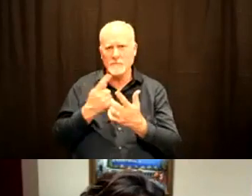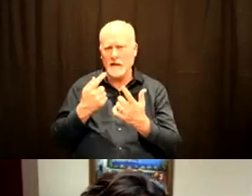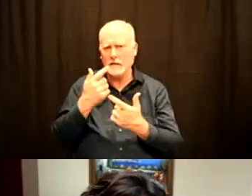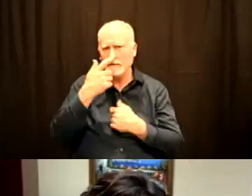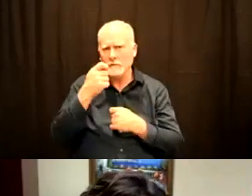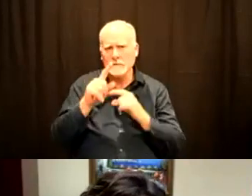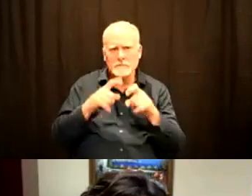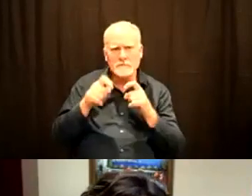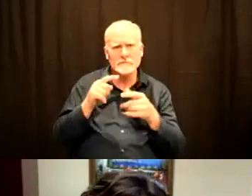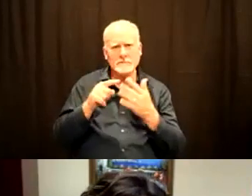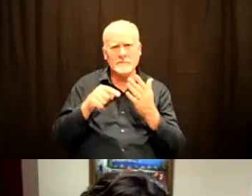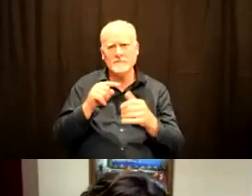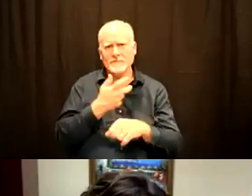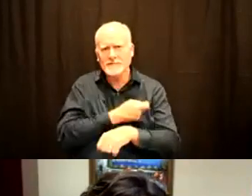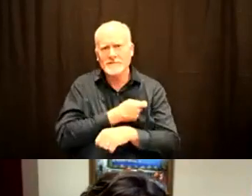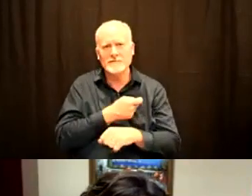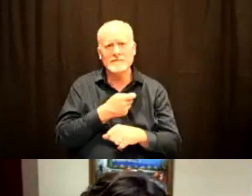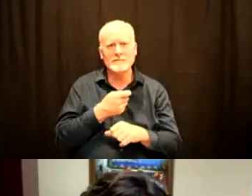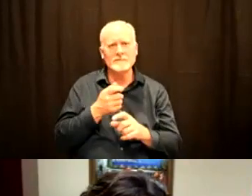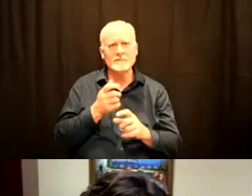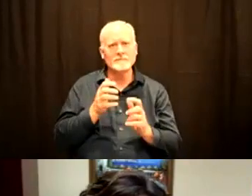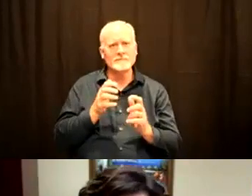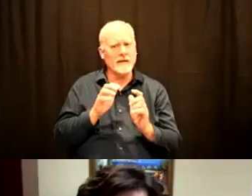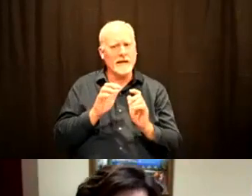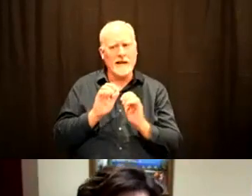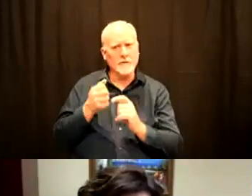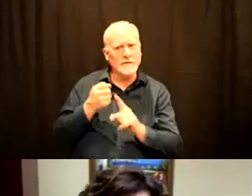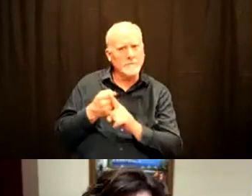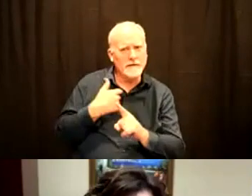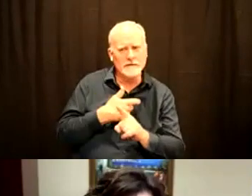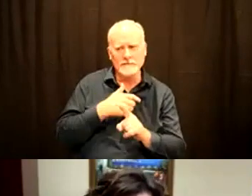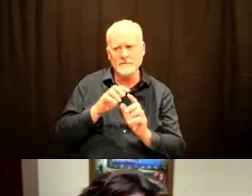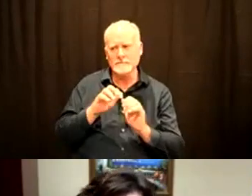vaccine and how it pertains to our community and how it pertains to them but i want to say